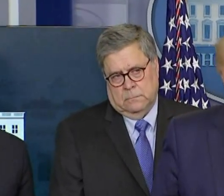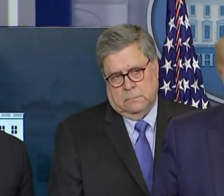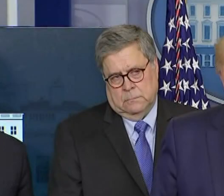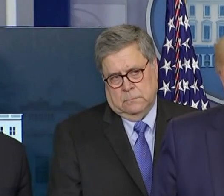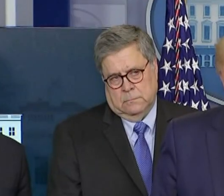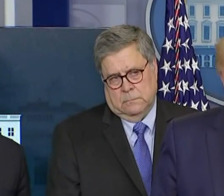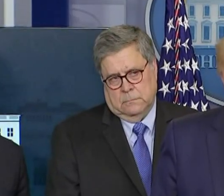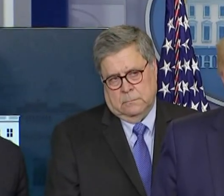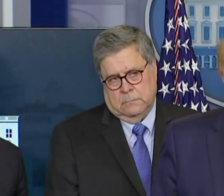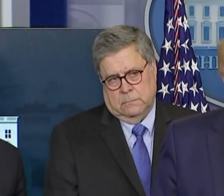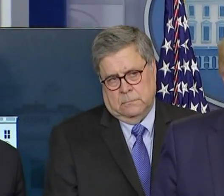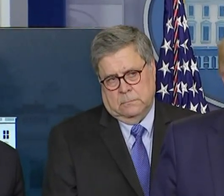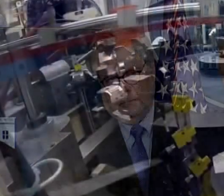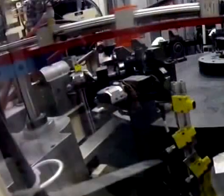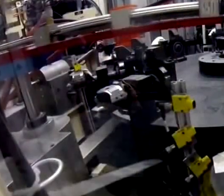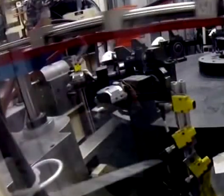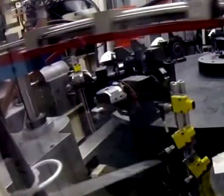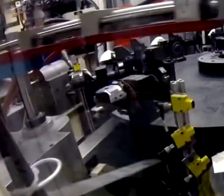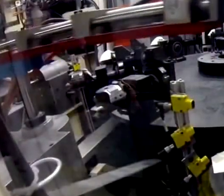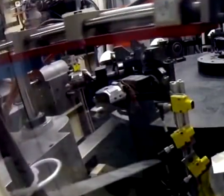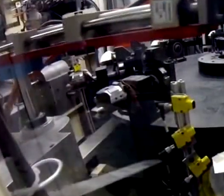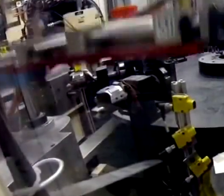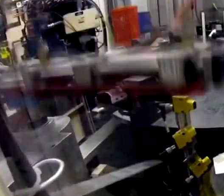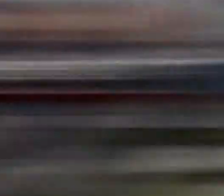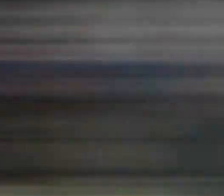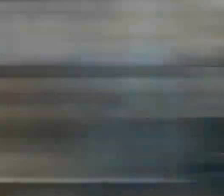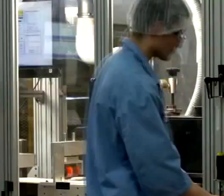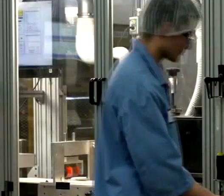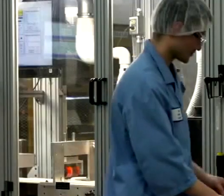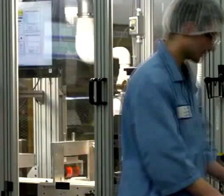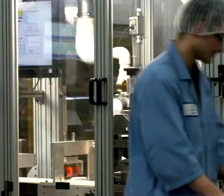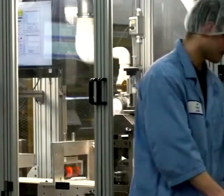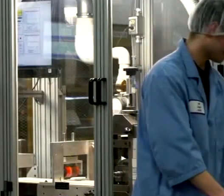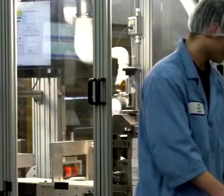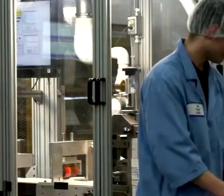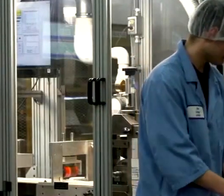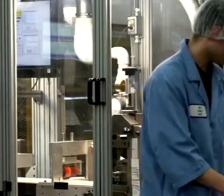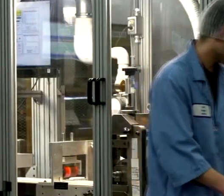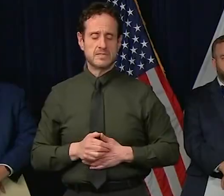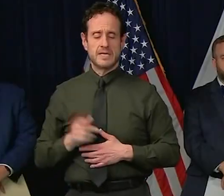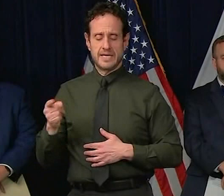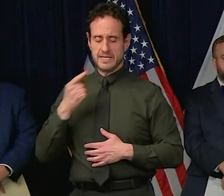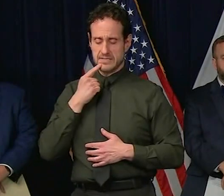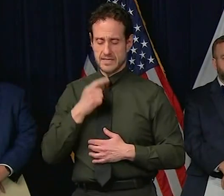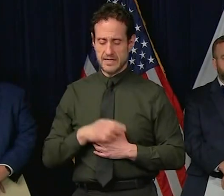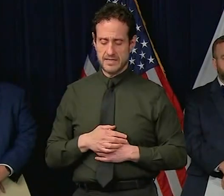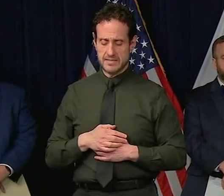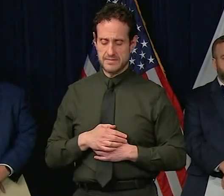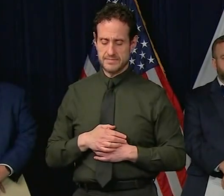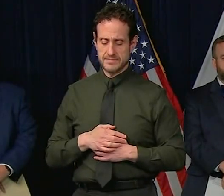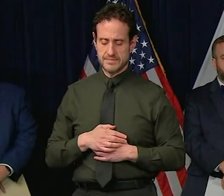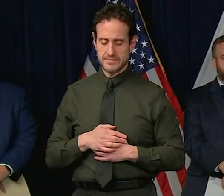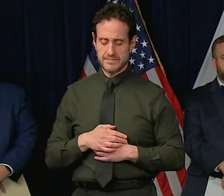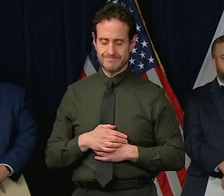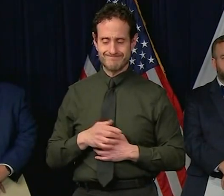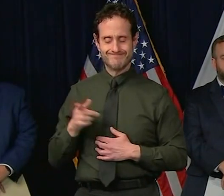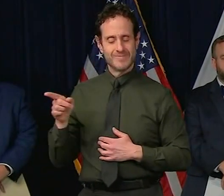SAYS HE URGED THE PRESIDENT TO